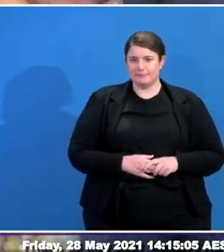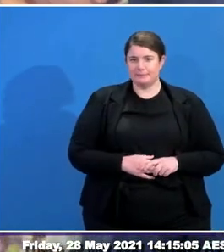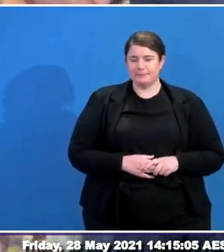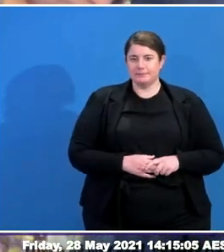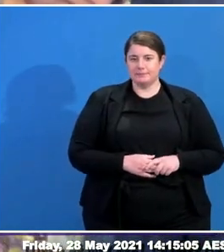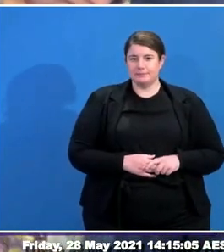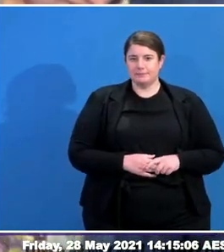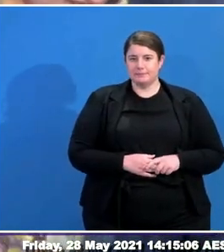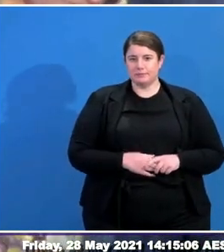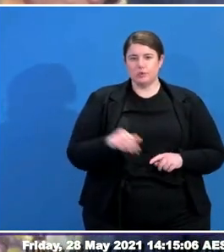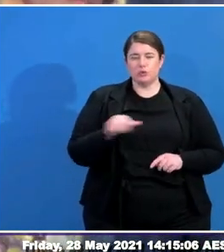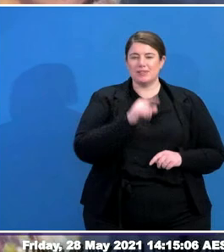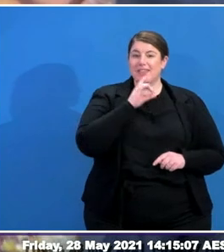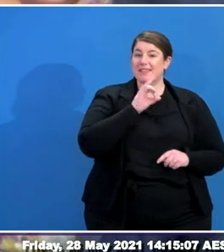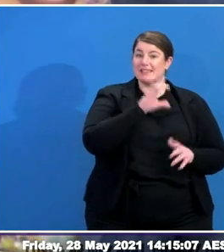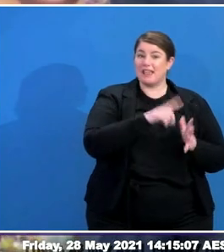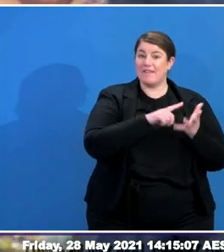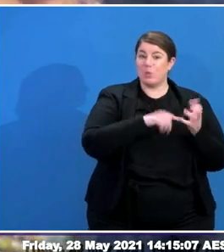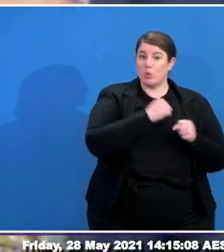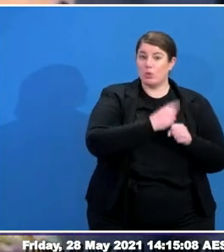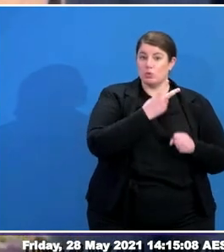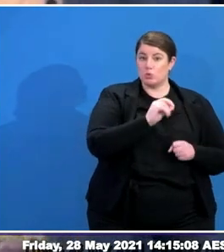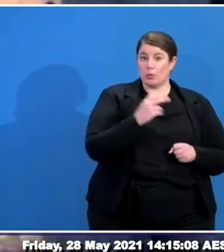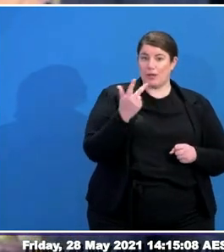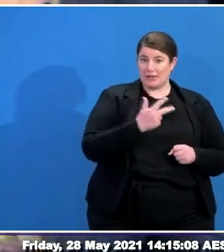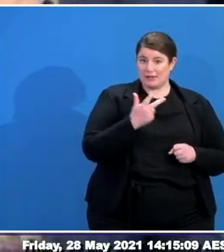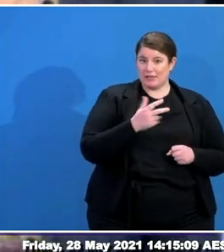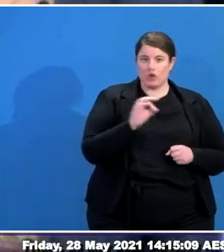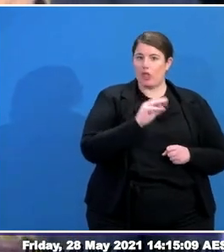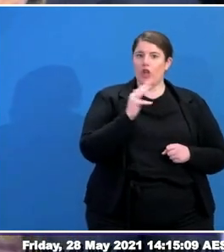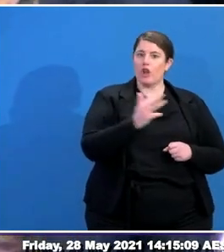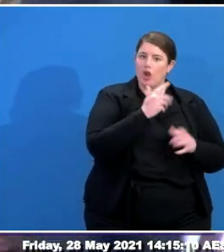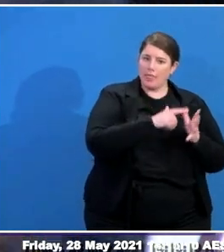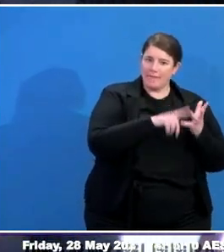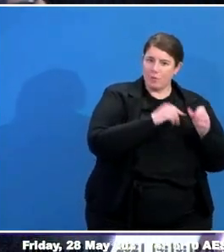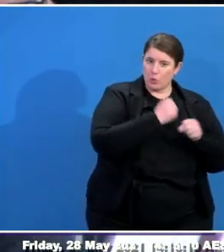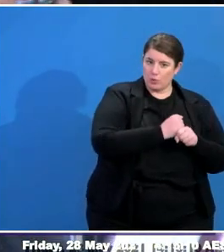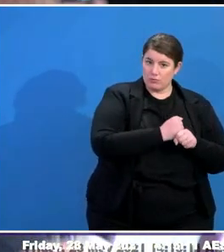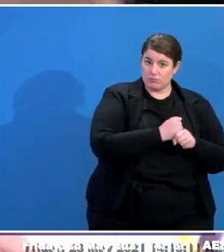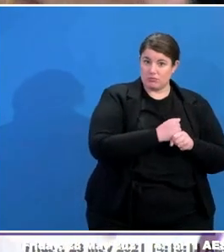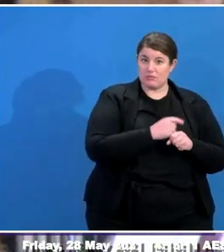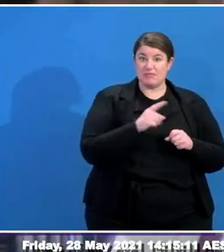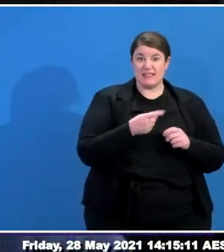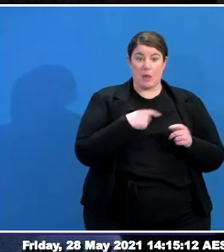It ought to read COMMISSIONER HEAD: That's correct. With that amendment, is that statement true?